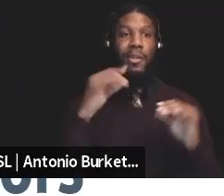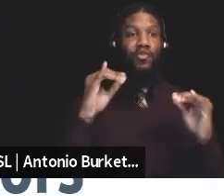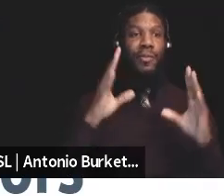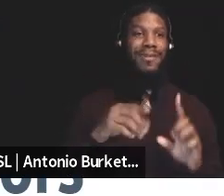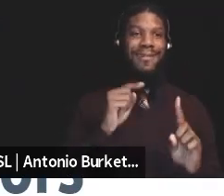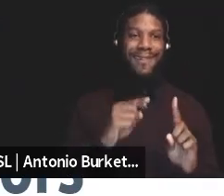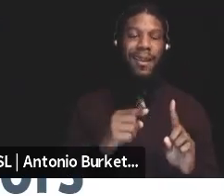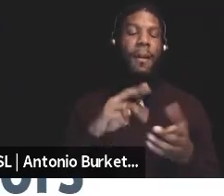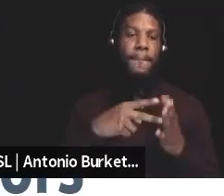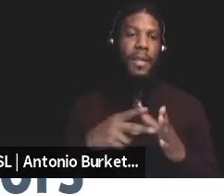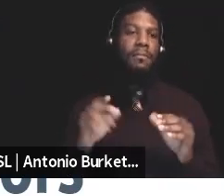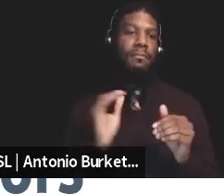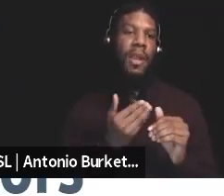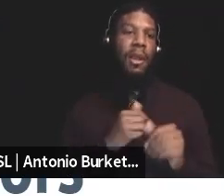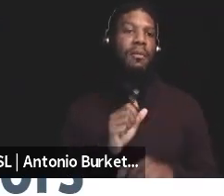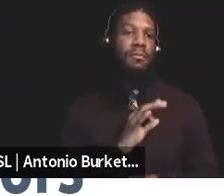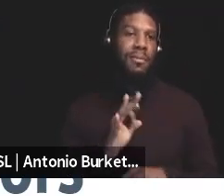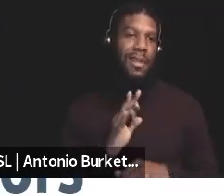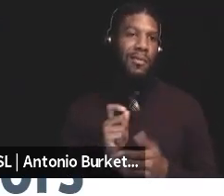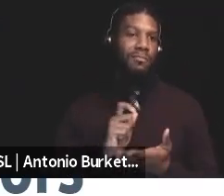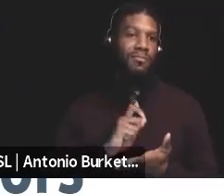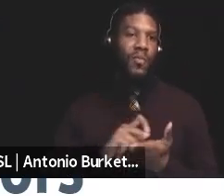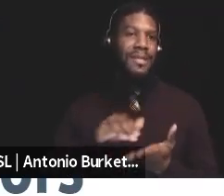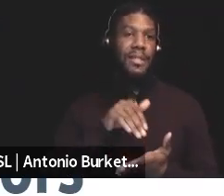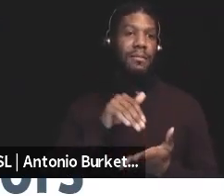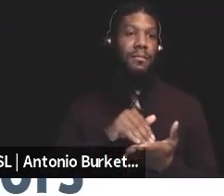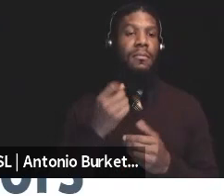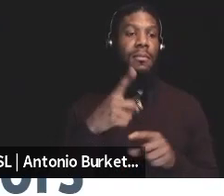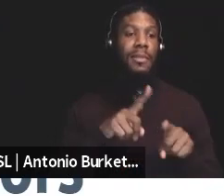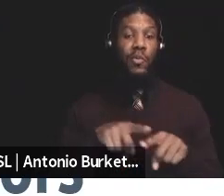referring to our staff-- our staff in the writing center. But interdependence has been an important